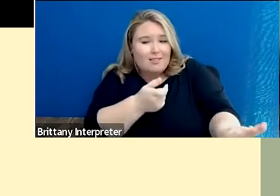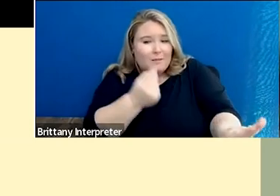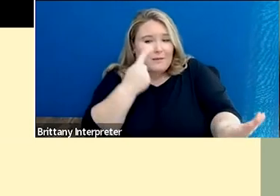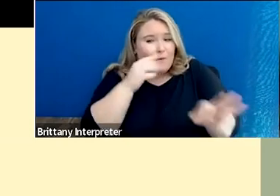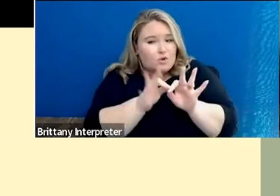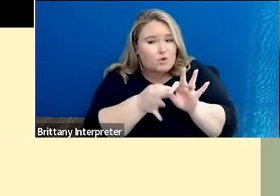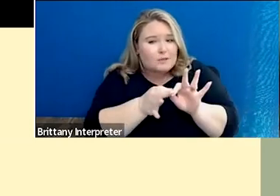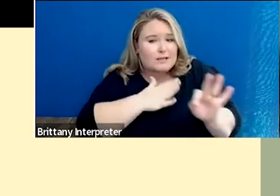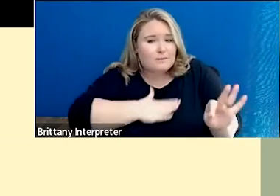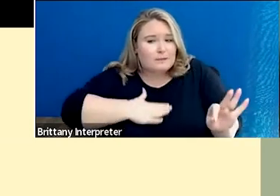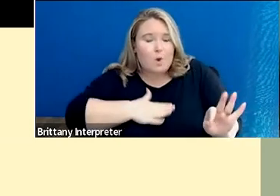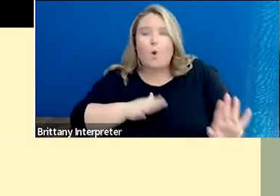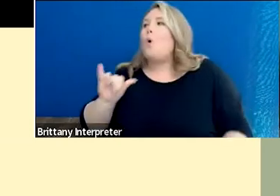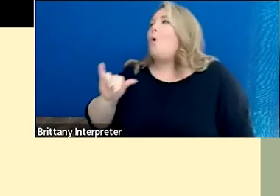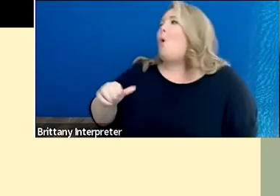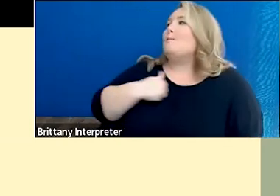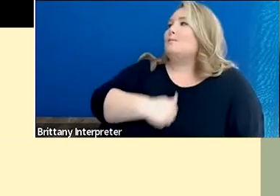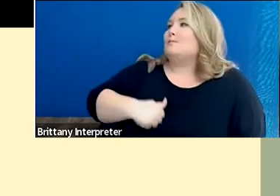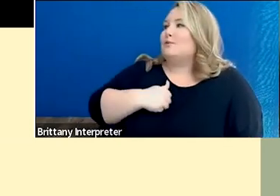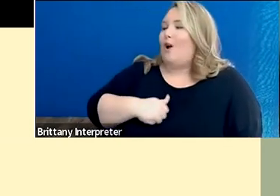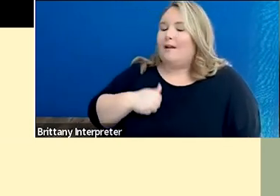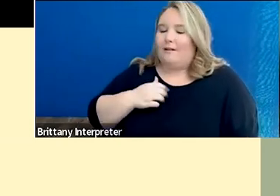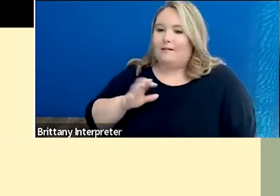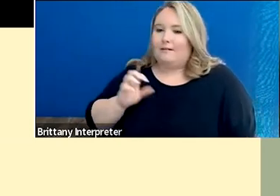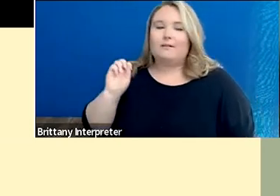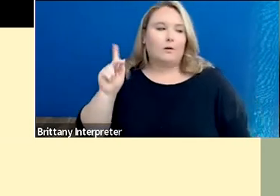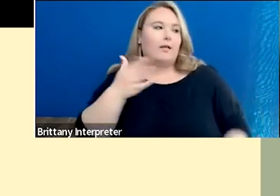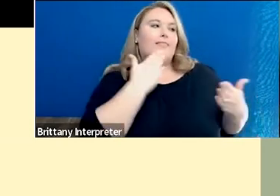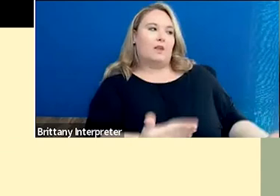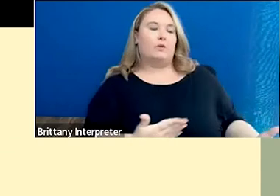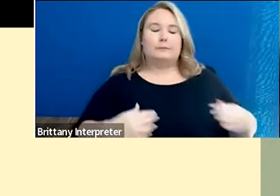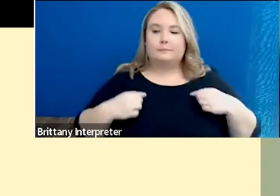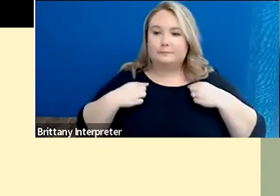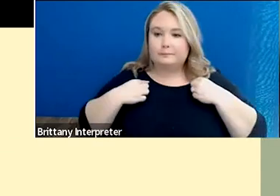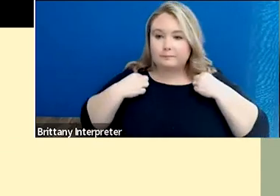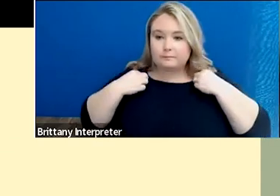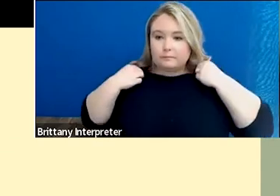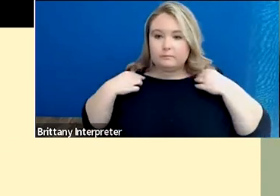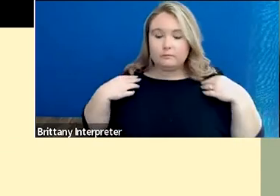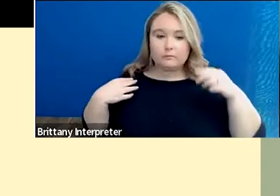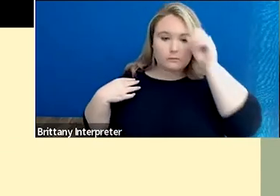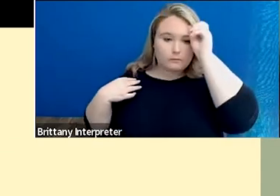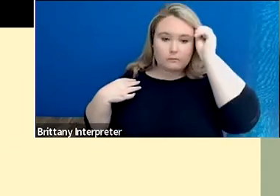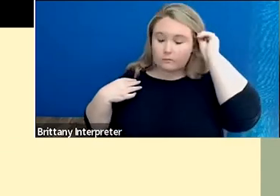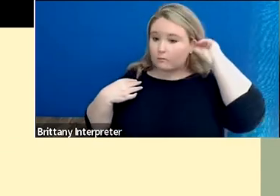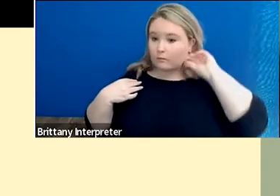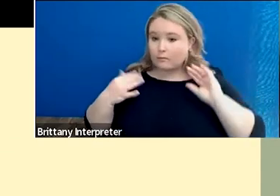I'm sorry. Okay, I'm a little . [Woman] It's okay, thank you. Appreciate it. [Fred] Okay. Now, so back to my point.